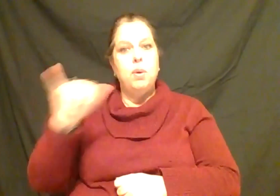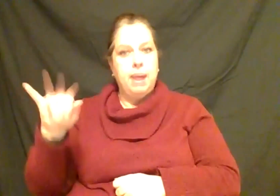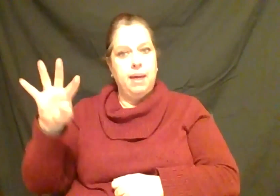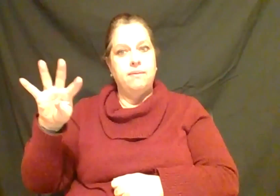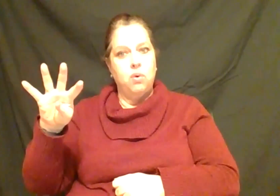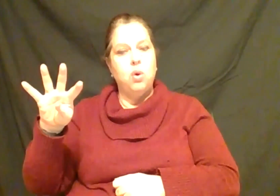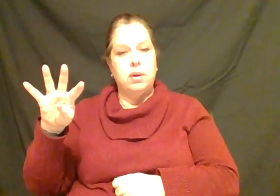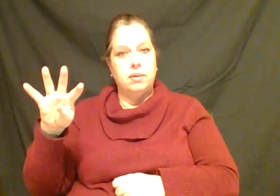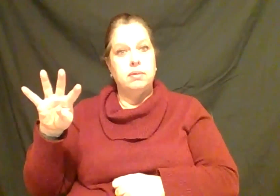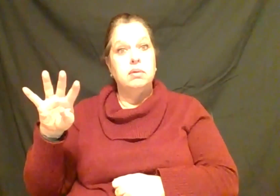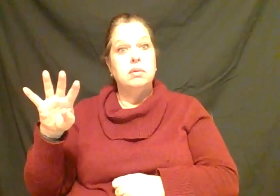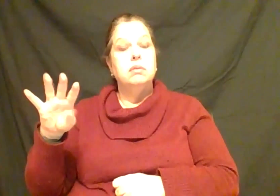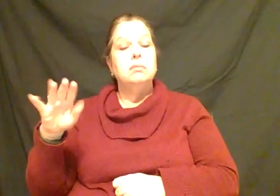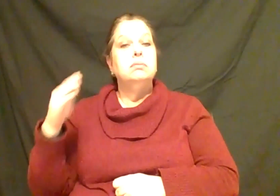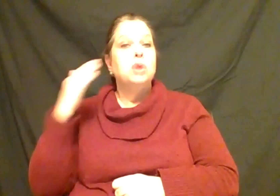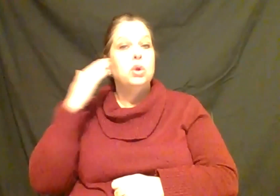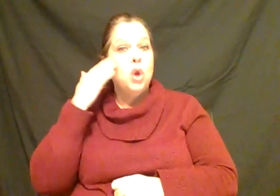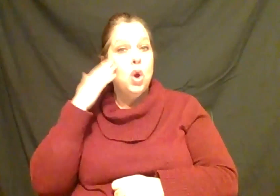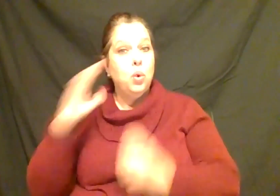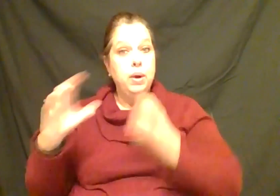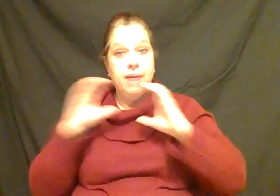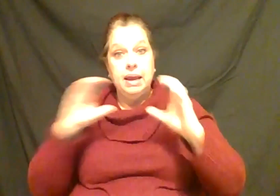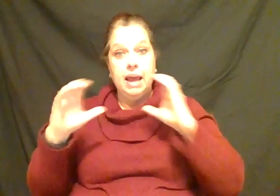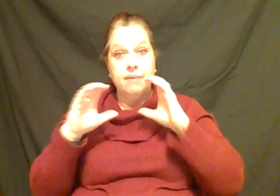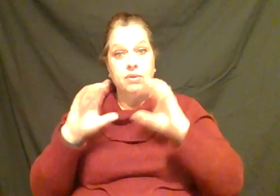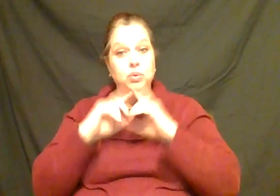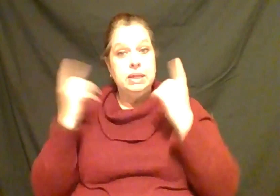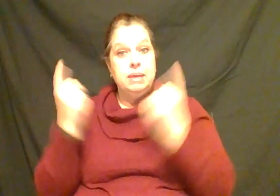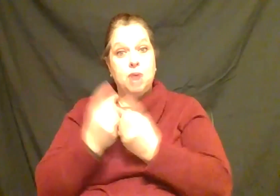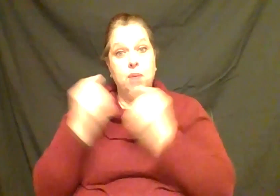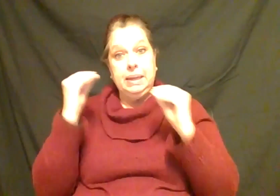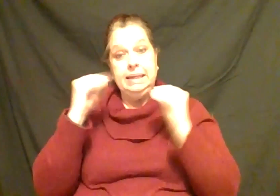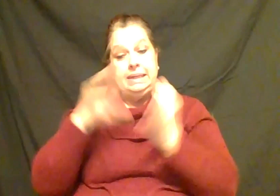know that we had conversations with our department of teaching and learning that dr rogers oversees